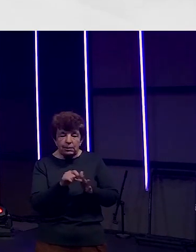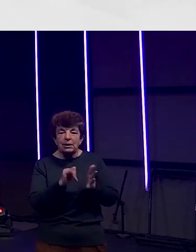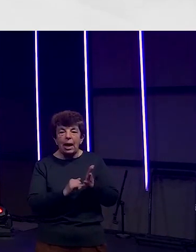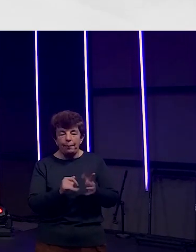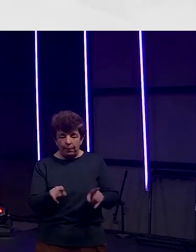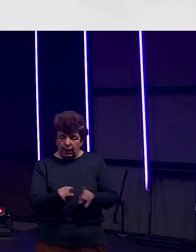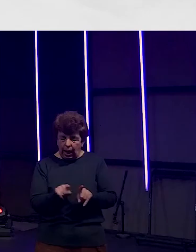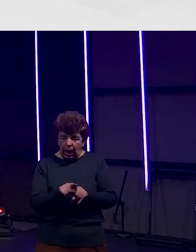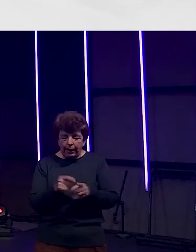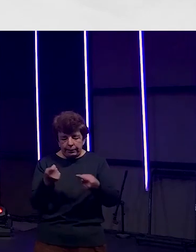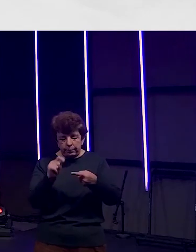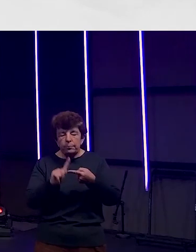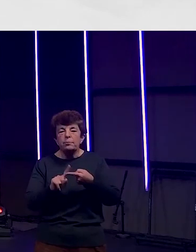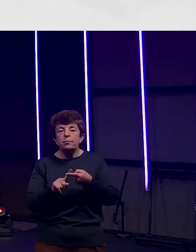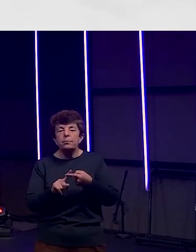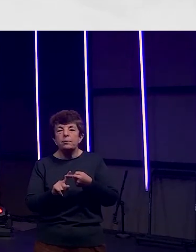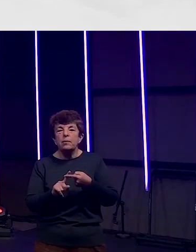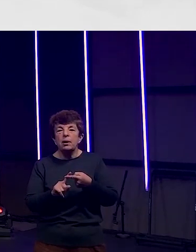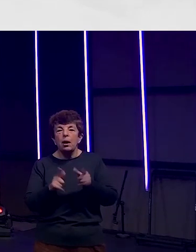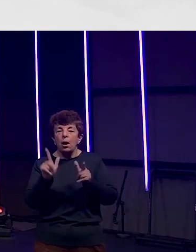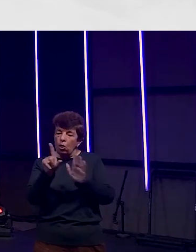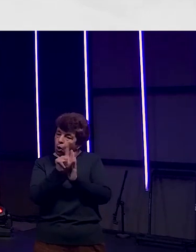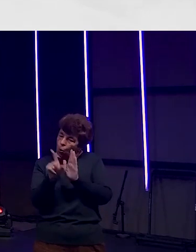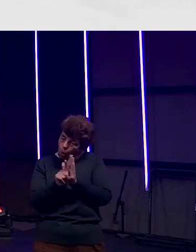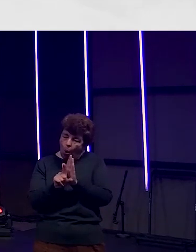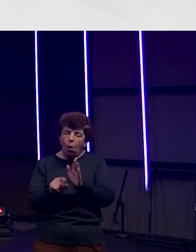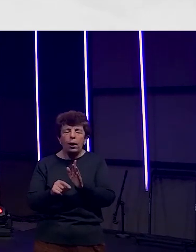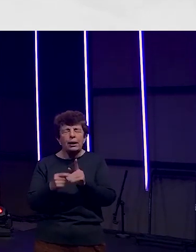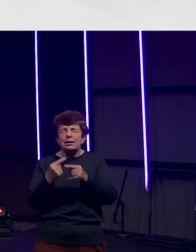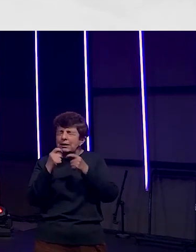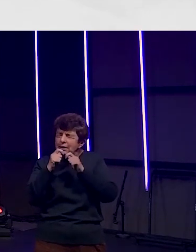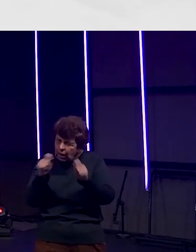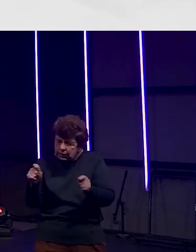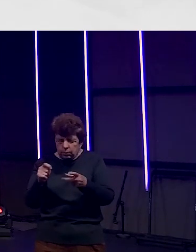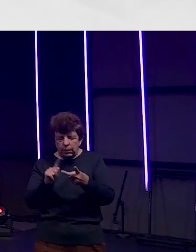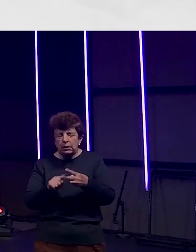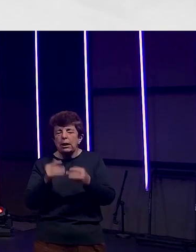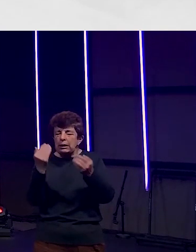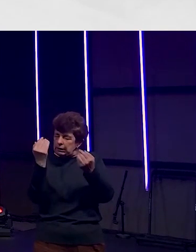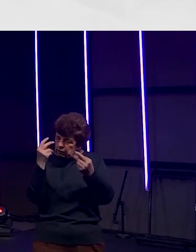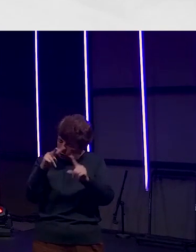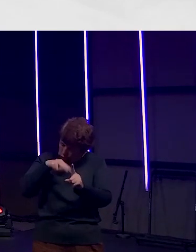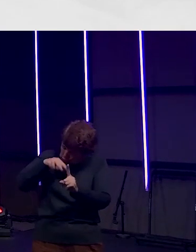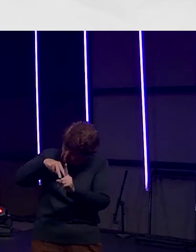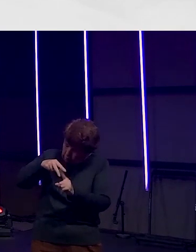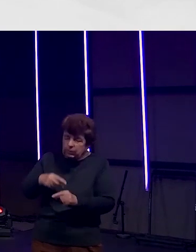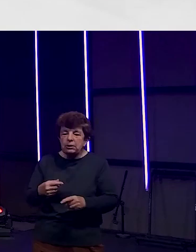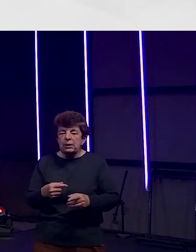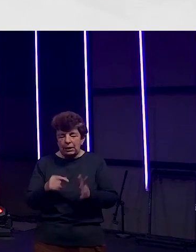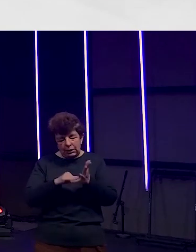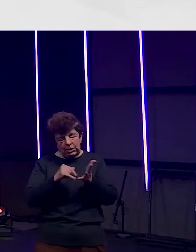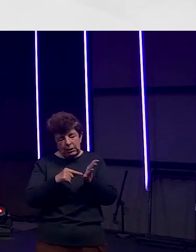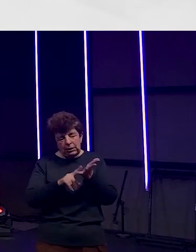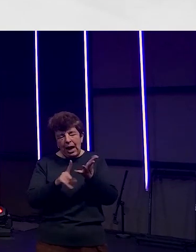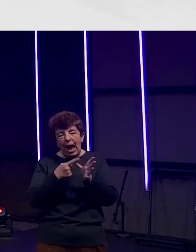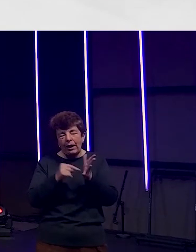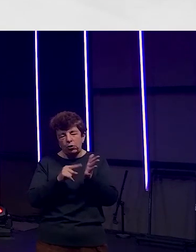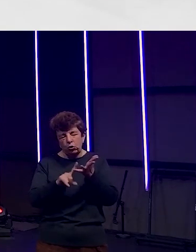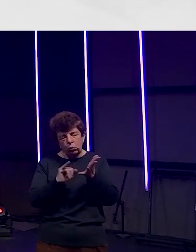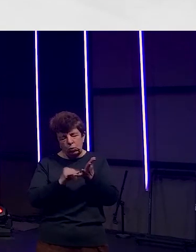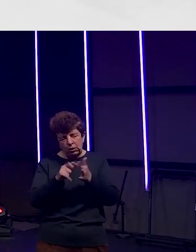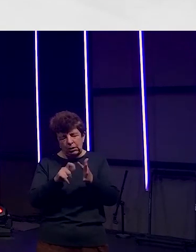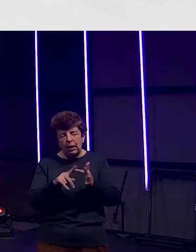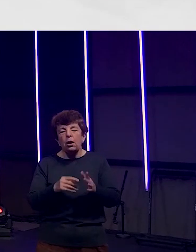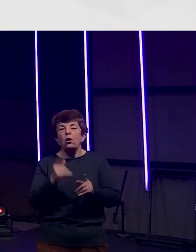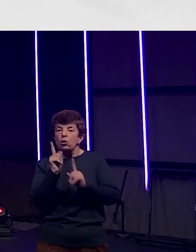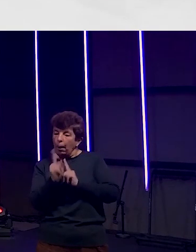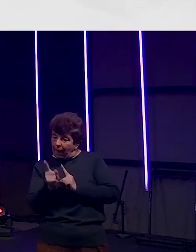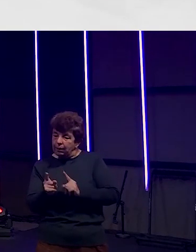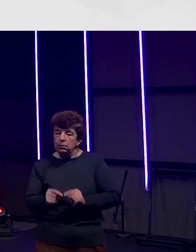include words like the law, testimony judgments, statutes, commandments, precepts